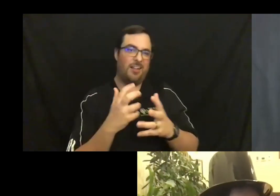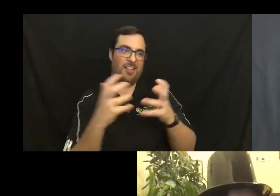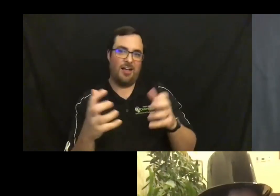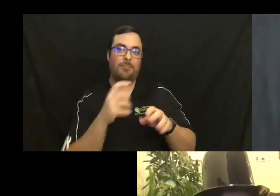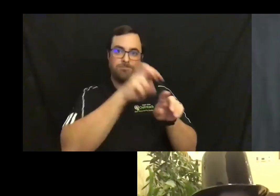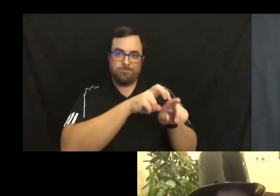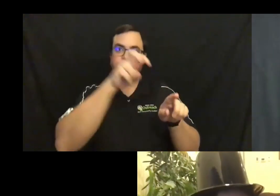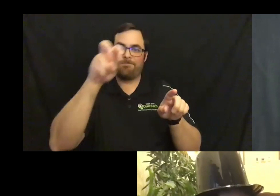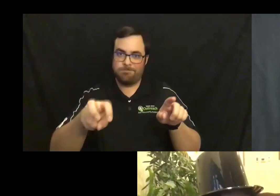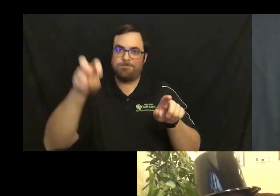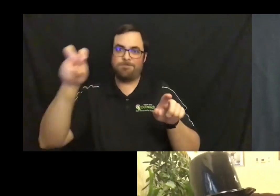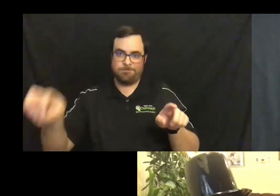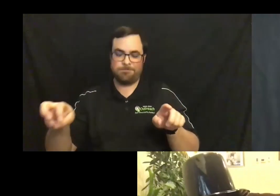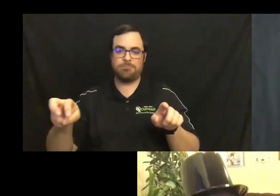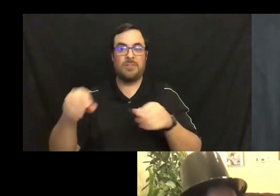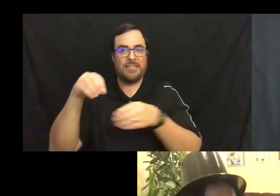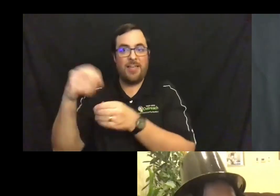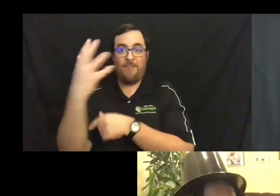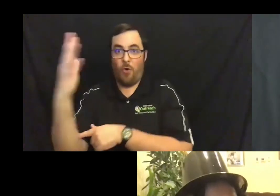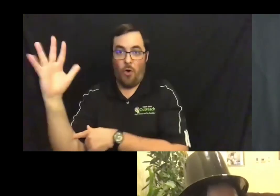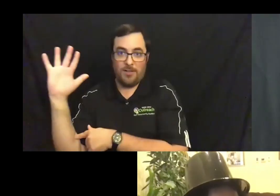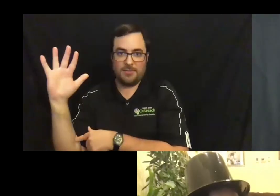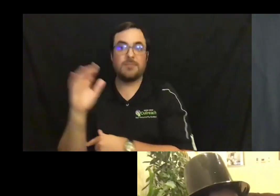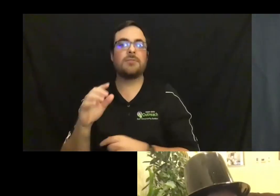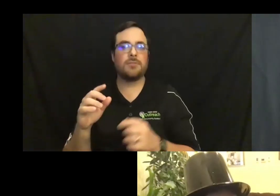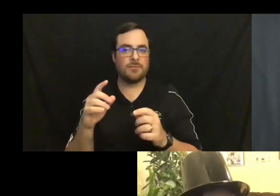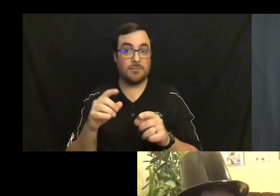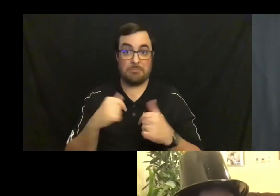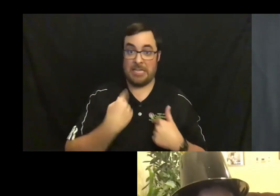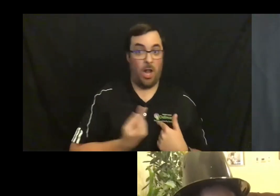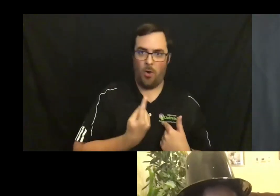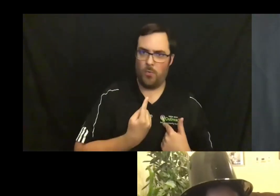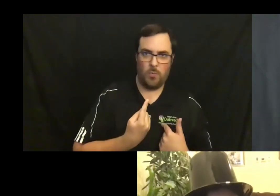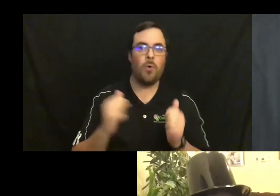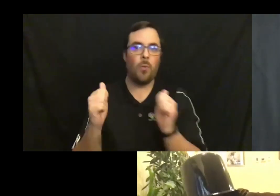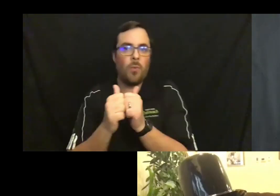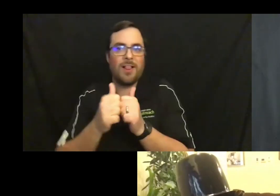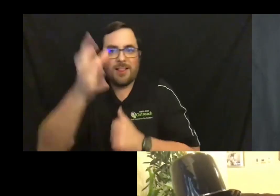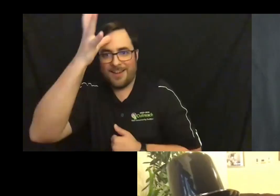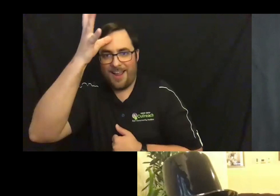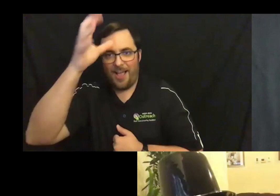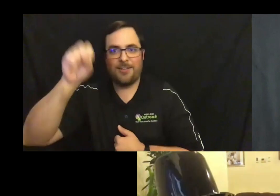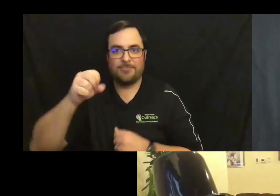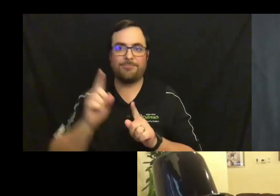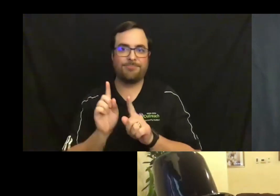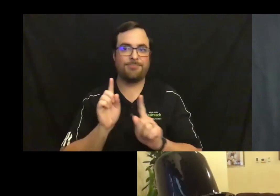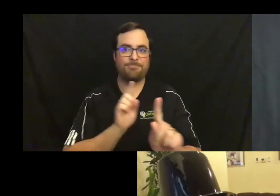Sid: I also did it with my dad. Jen: With your dad too. Very cool and then